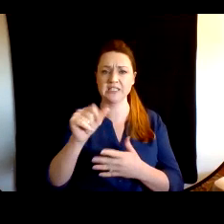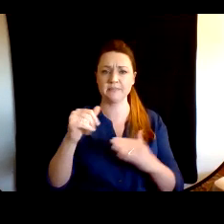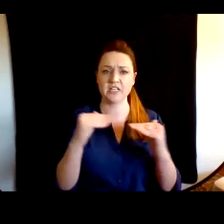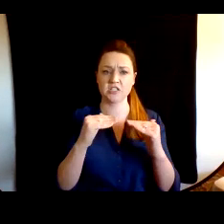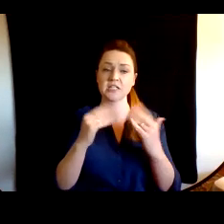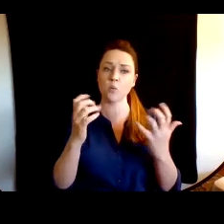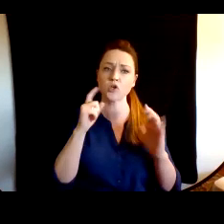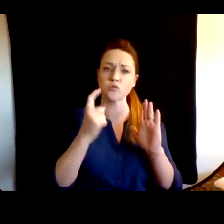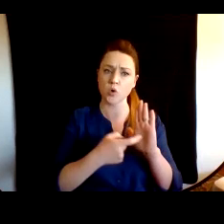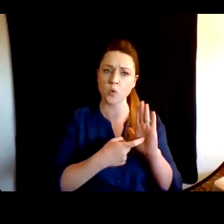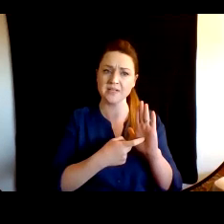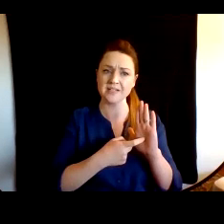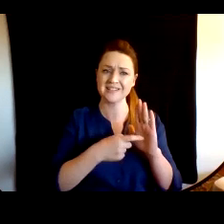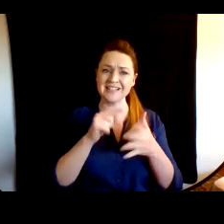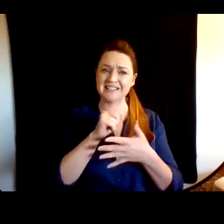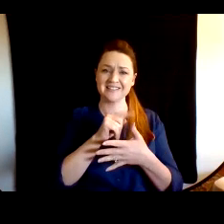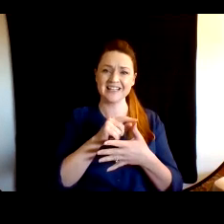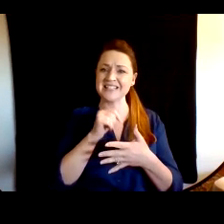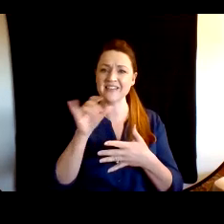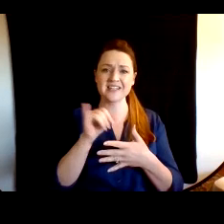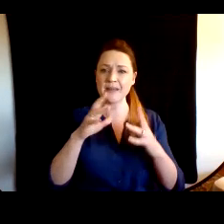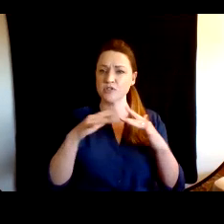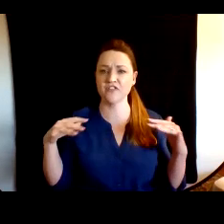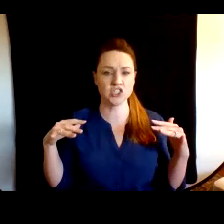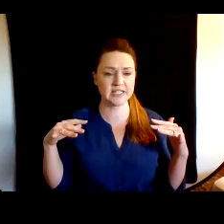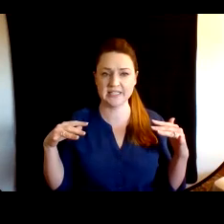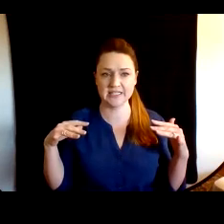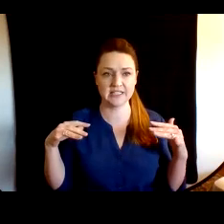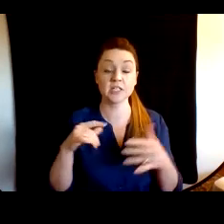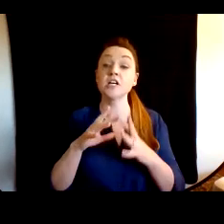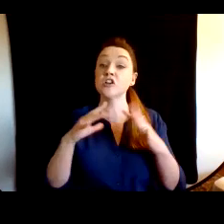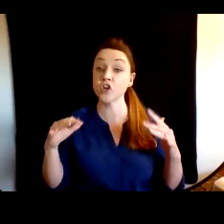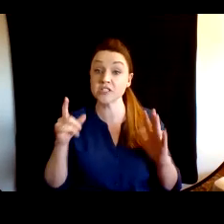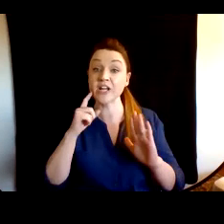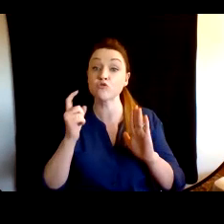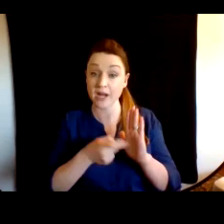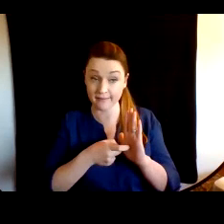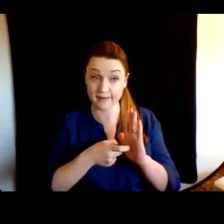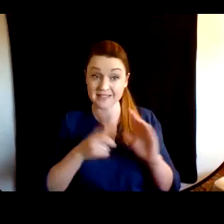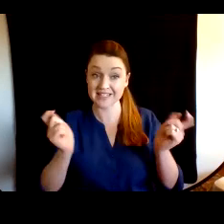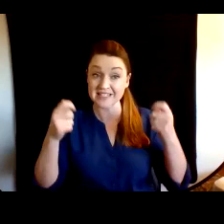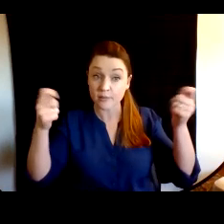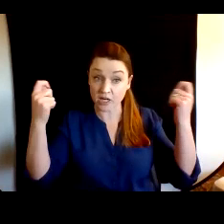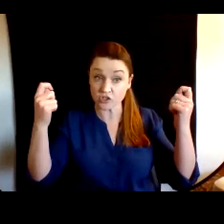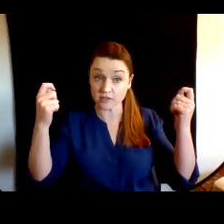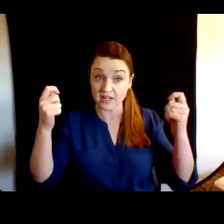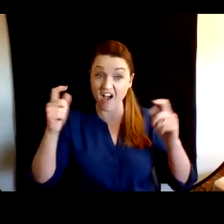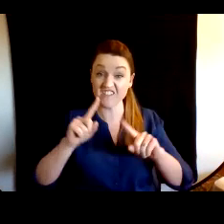that intersectionality is not the same thing as diversity. Whereas, diversity is the recognition and the celebration of difference,